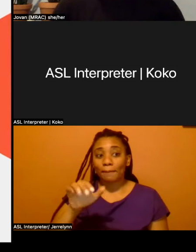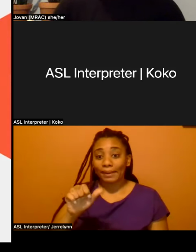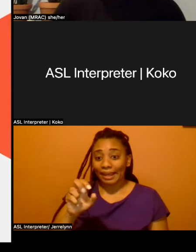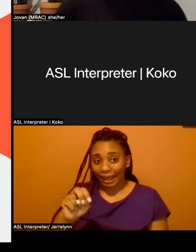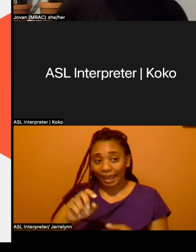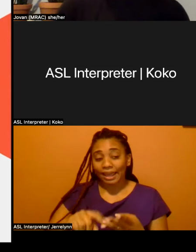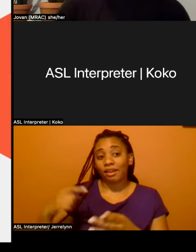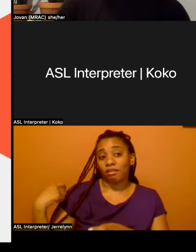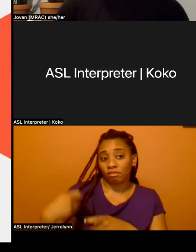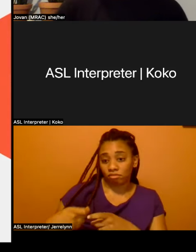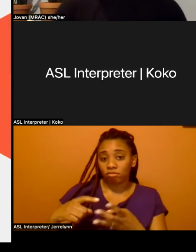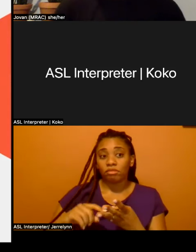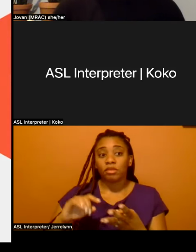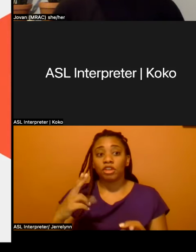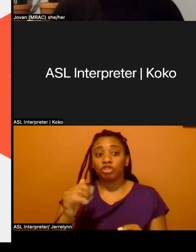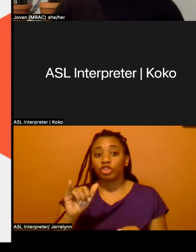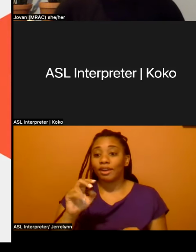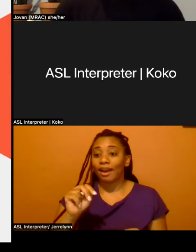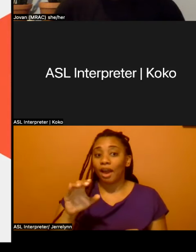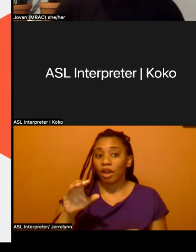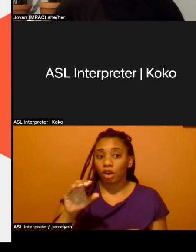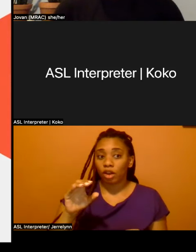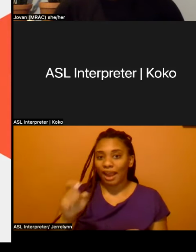residing in the seven county metropolitan region.